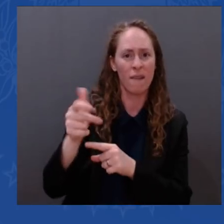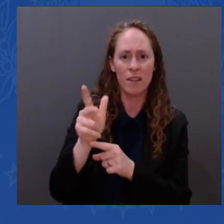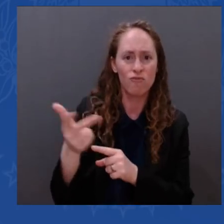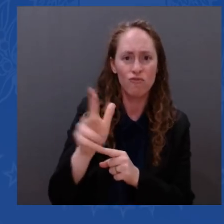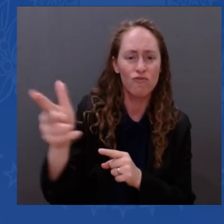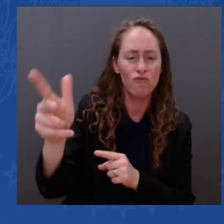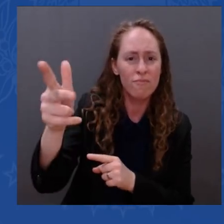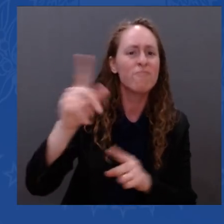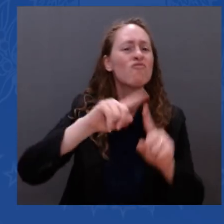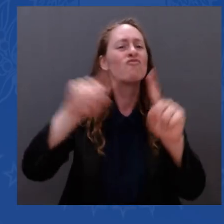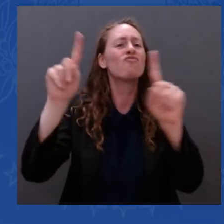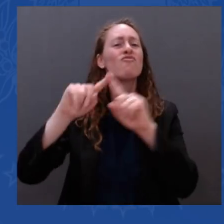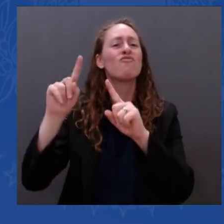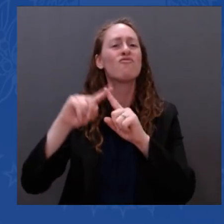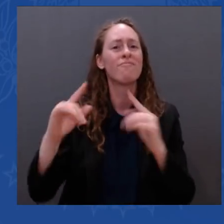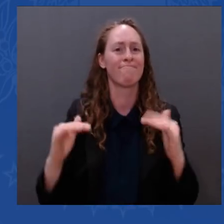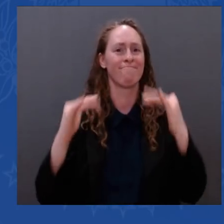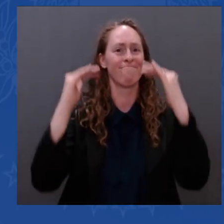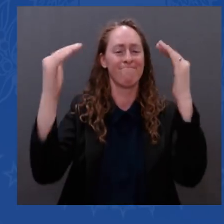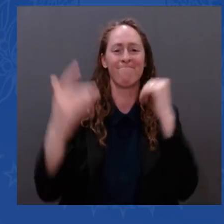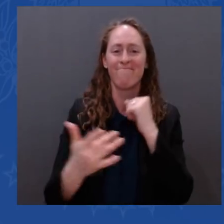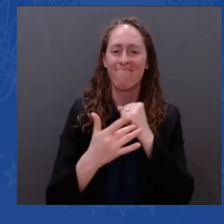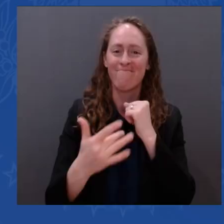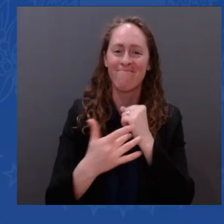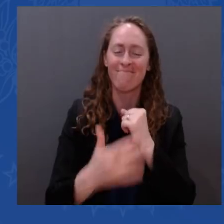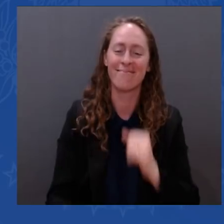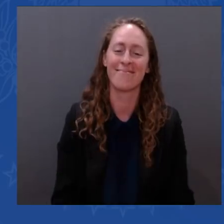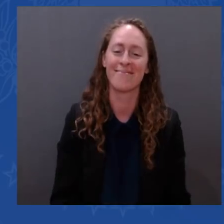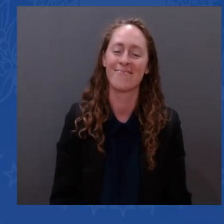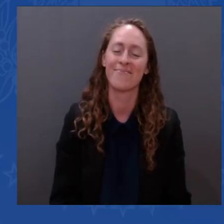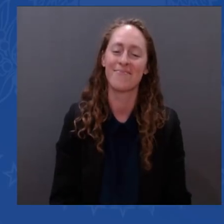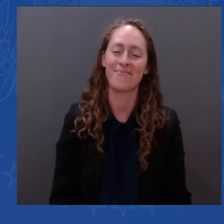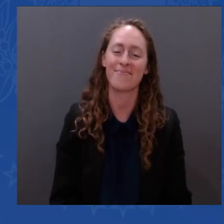that offers better convenience and safety to our customers.